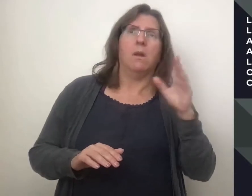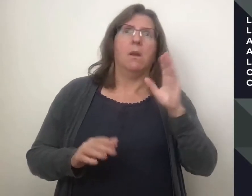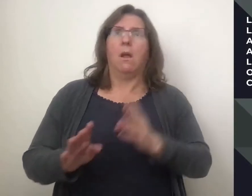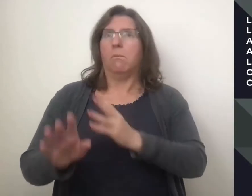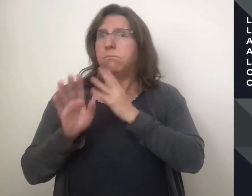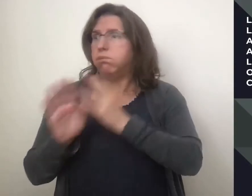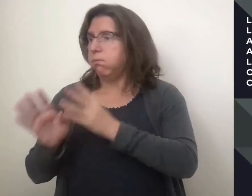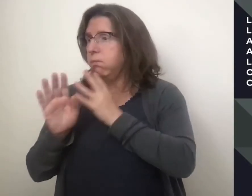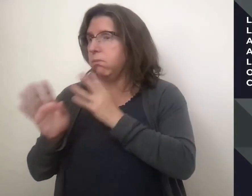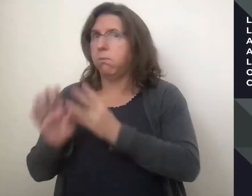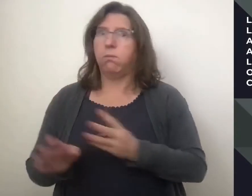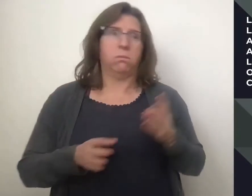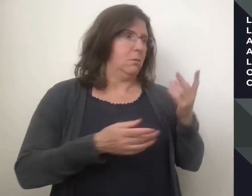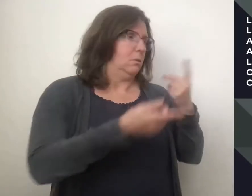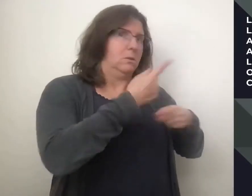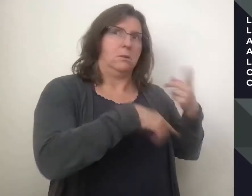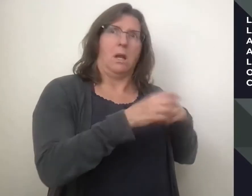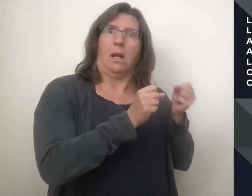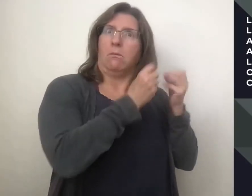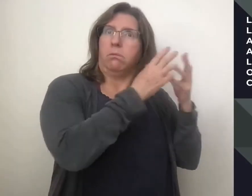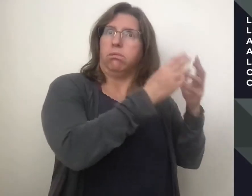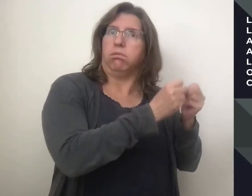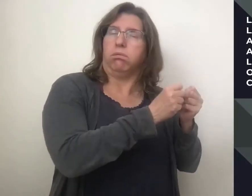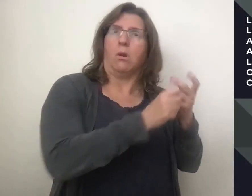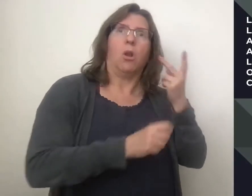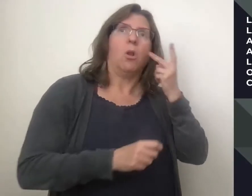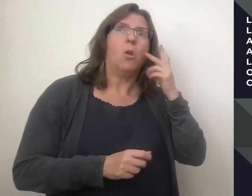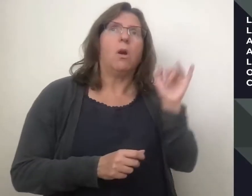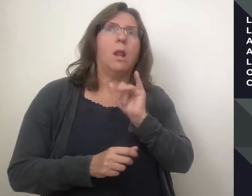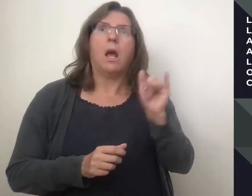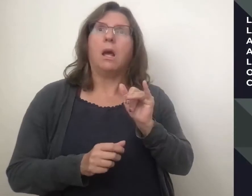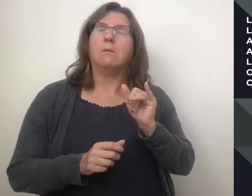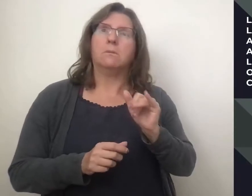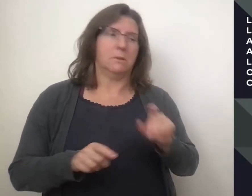whether spoken or sign language,